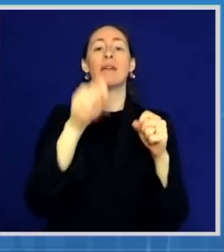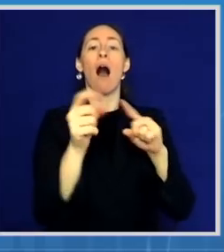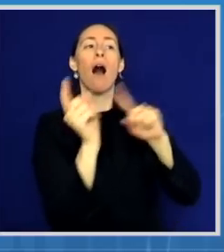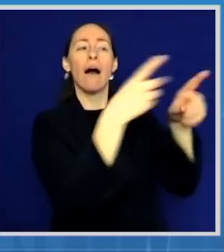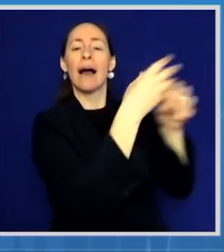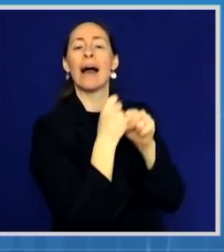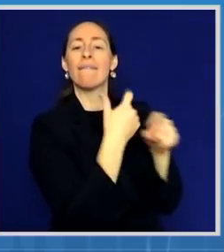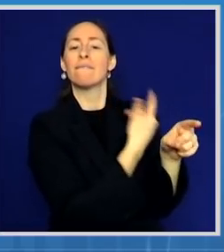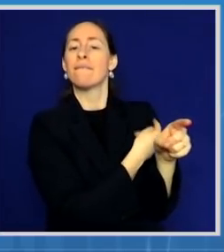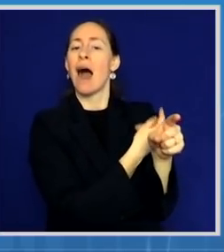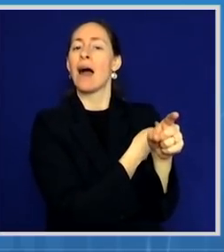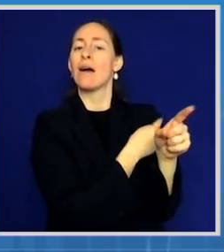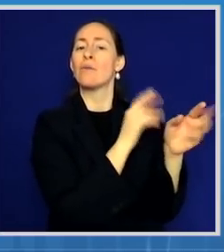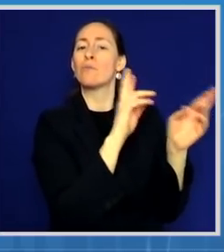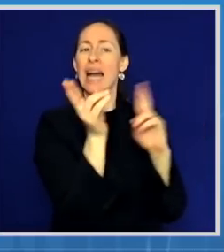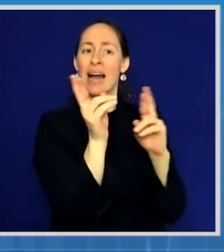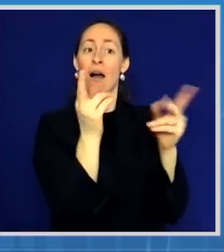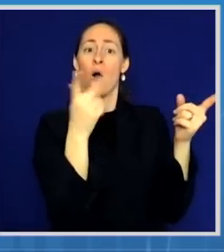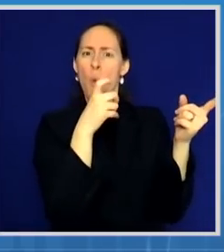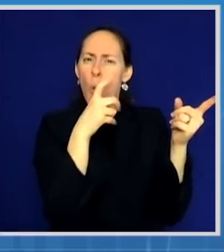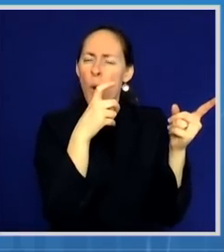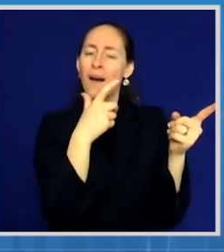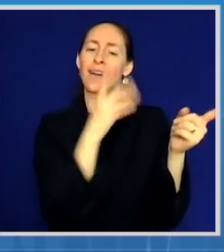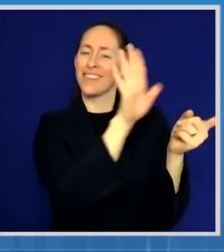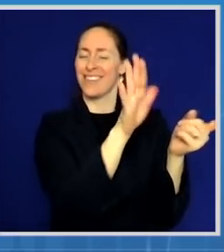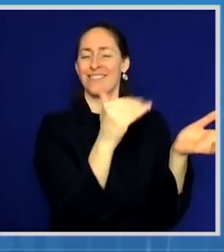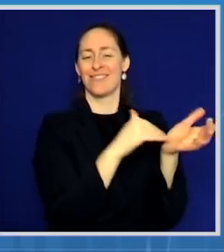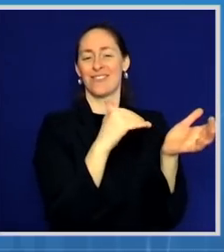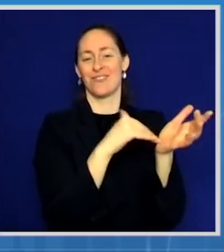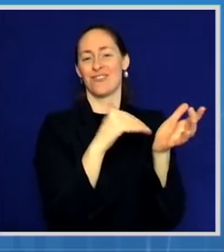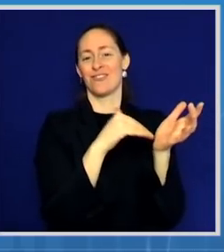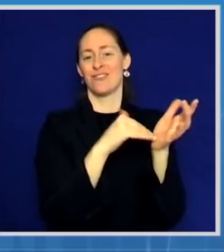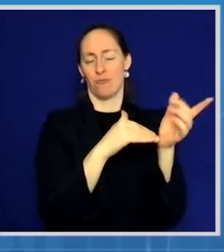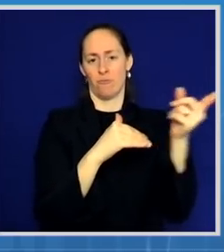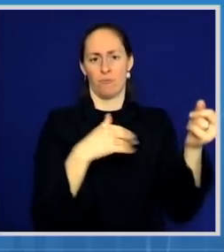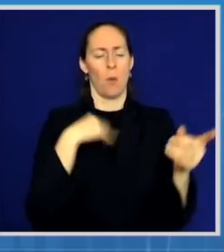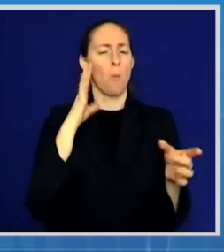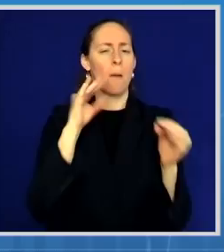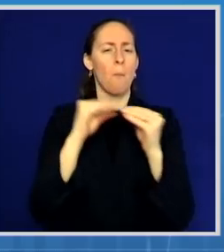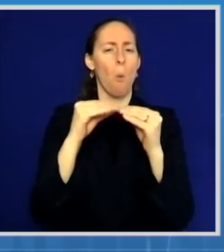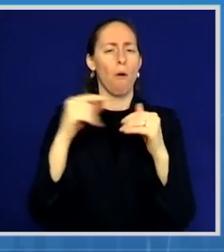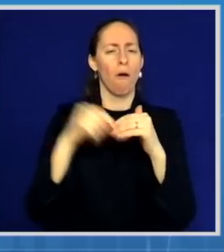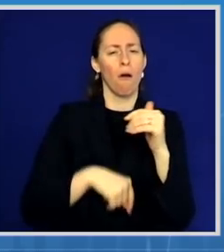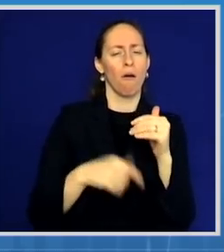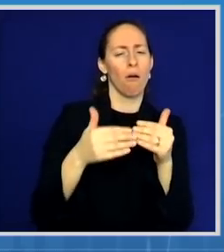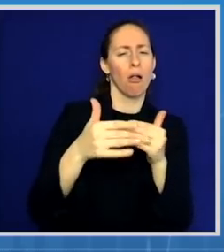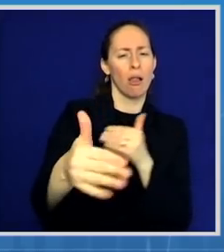about that initiative in the days ahead, but that is a channel that we're certainly working on in close partnership with physicians,